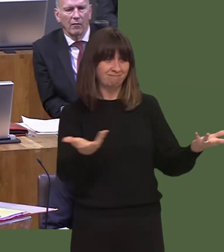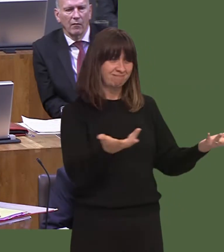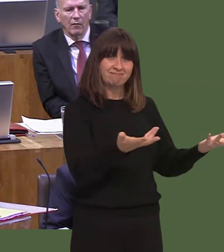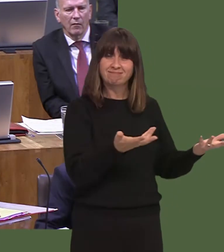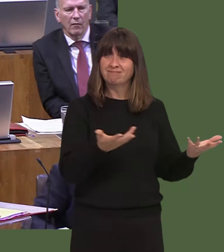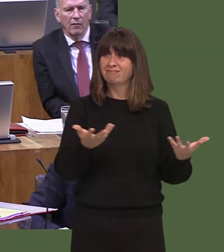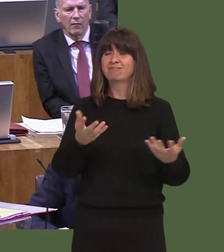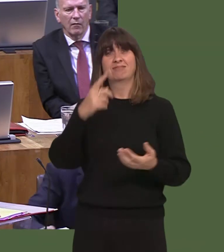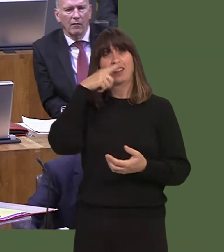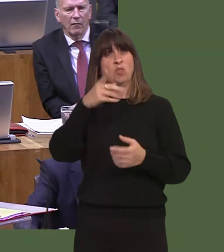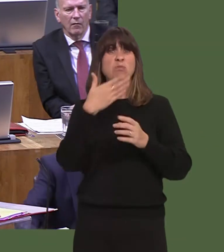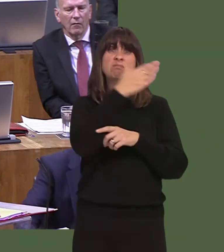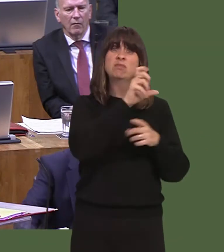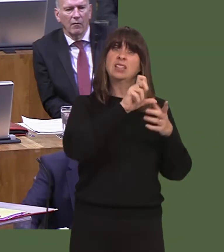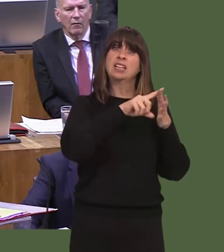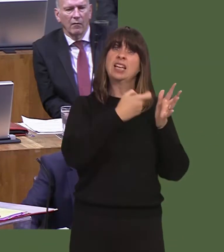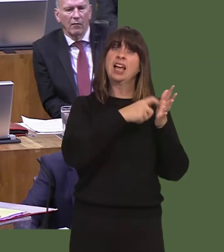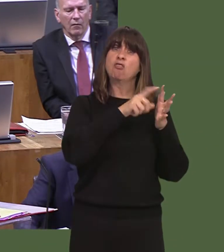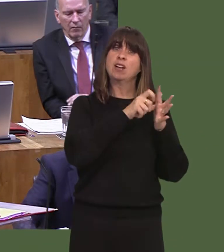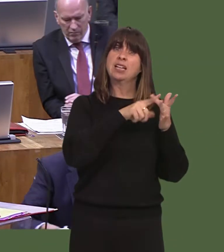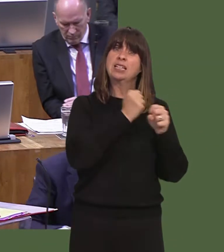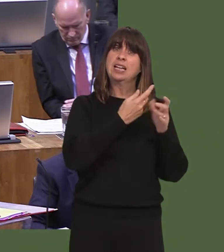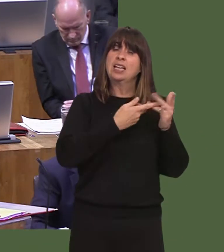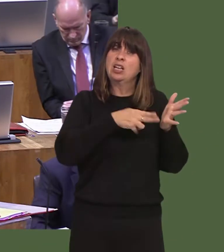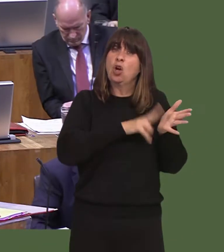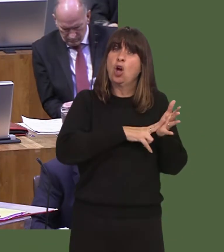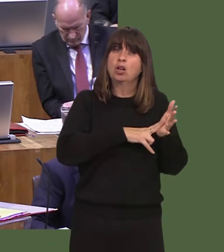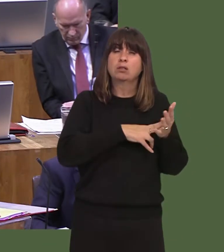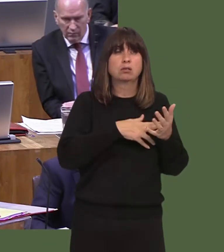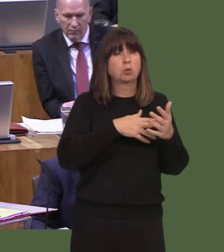For example, if he goes to Ceredigion, he will see there many, many new schools that have been built.